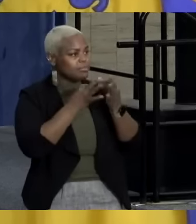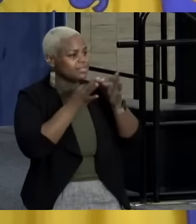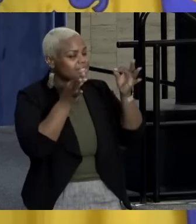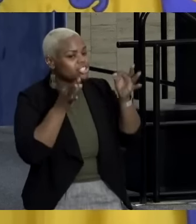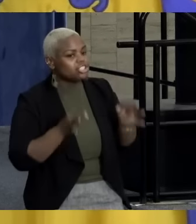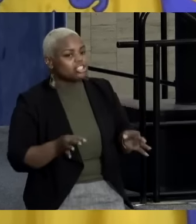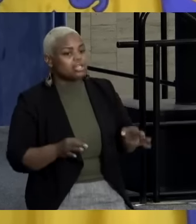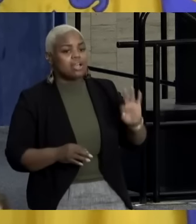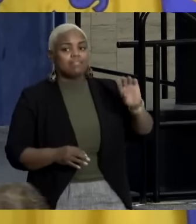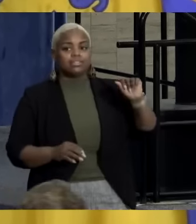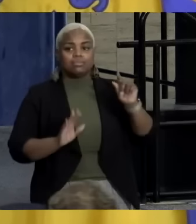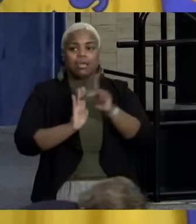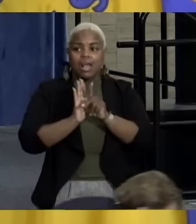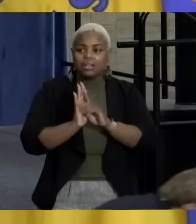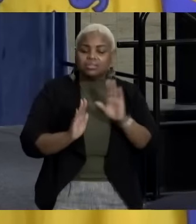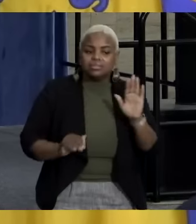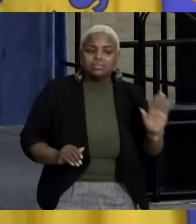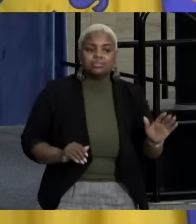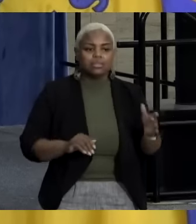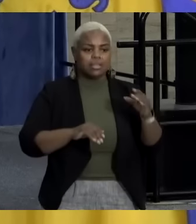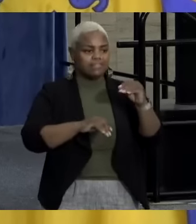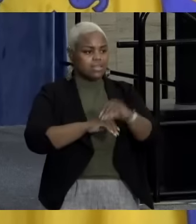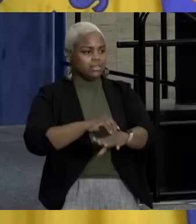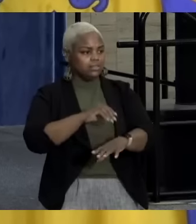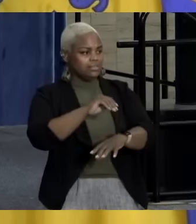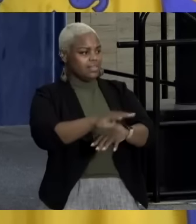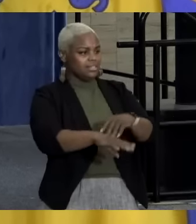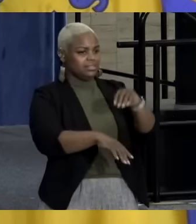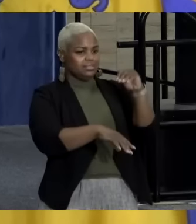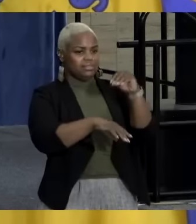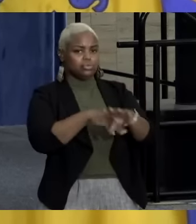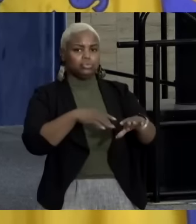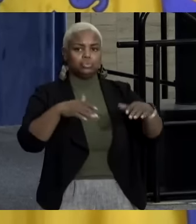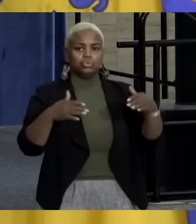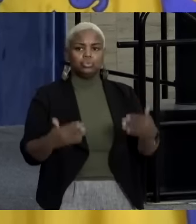Realigning beliefs with new and emerging data and scientific findings takes time